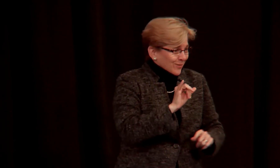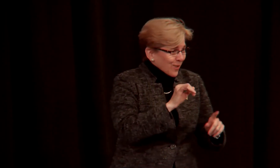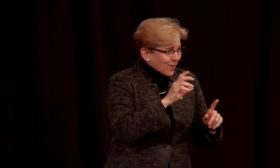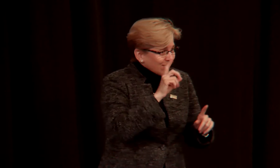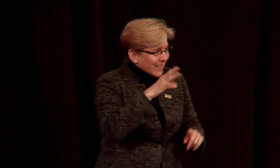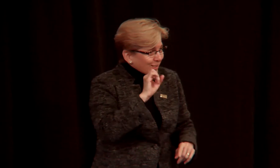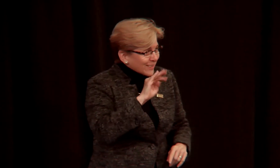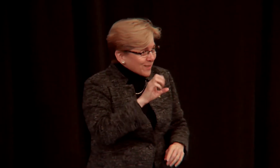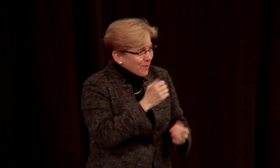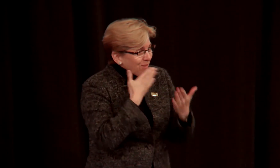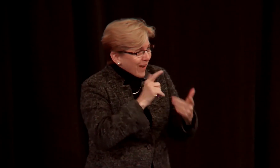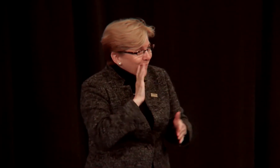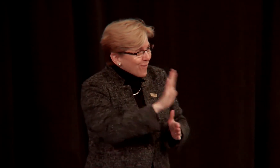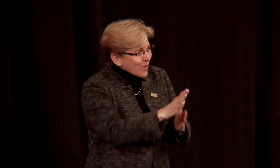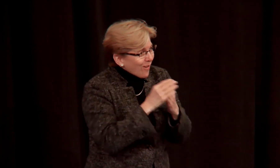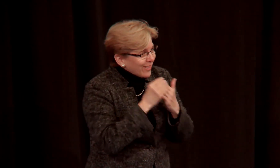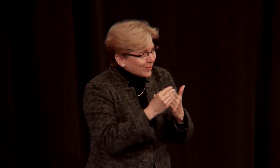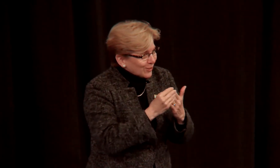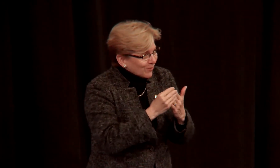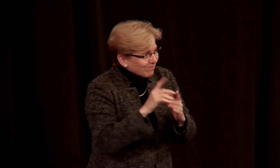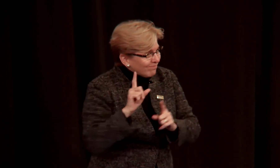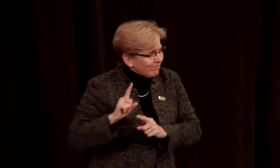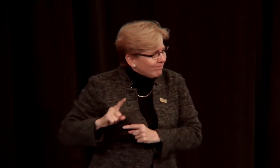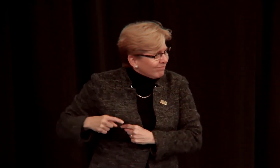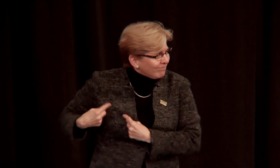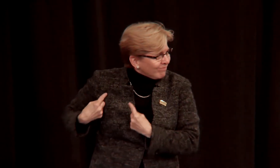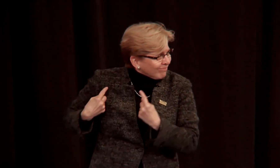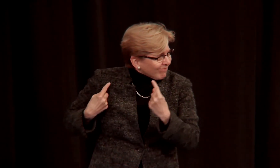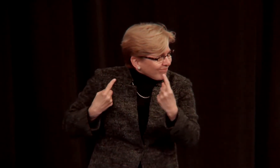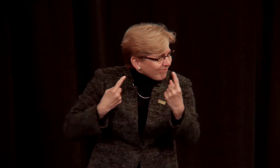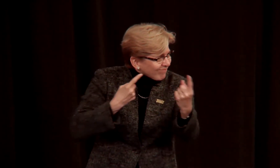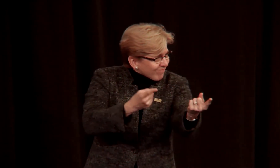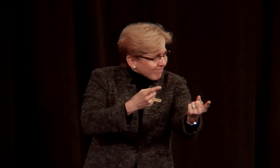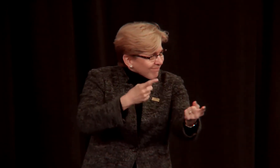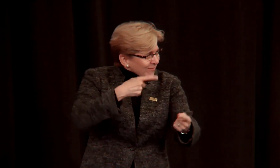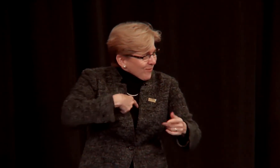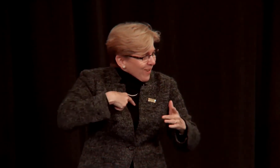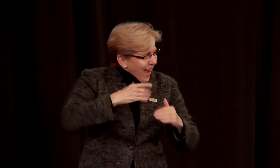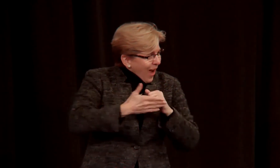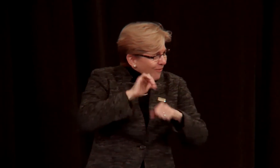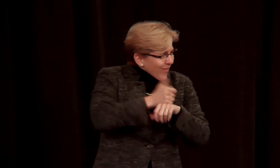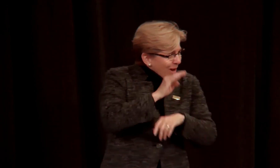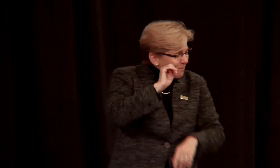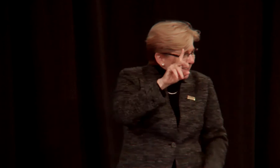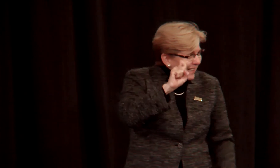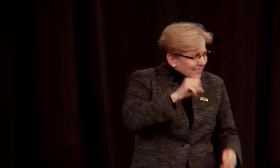Again, Dr. Simms, I want to thank you for your leadership for these years you helped